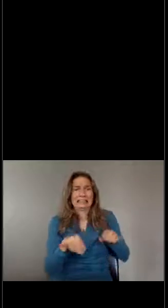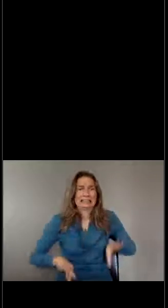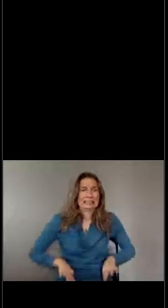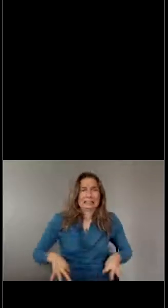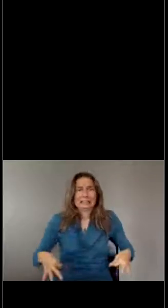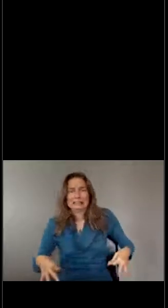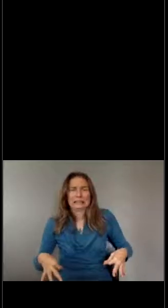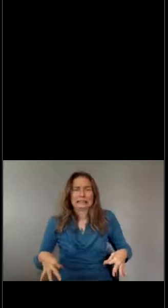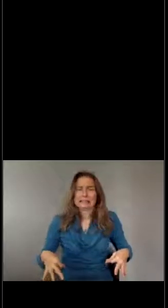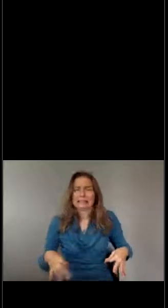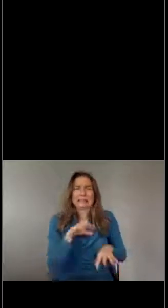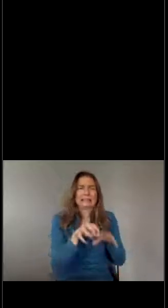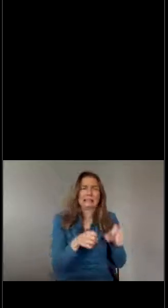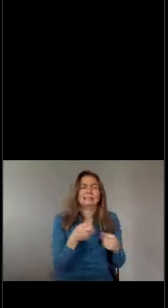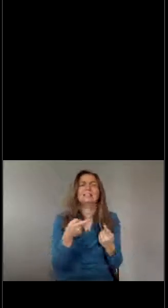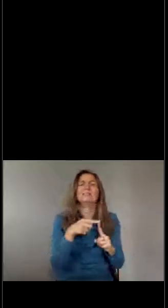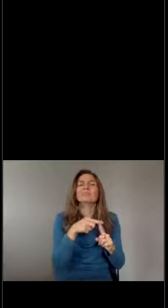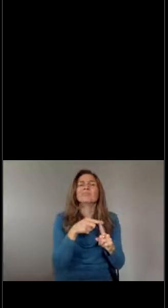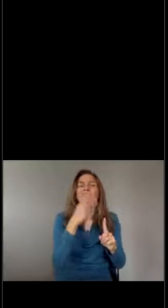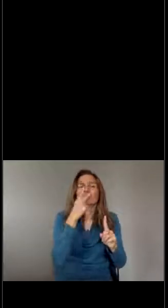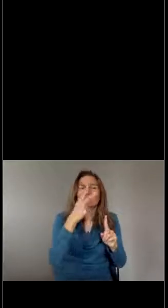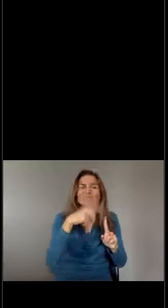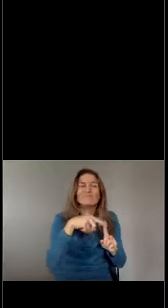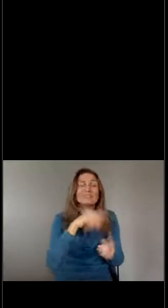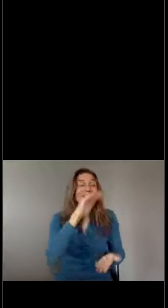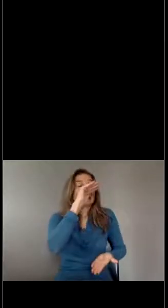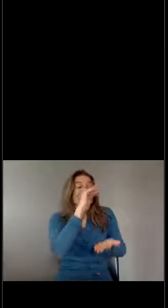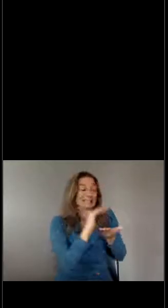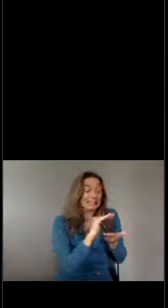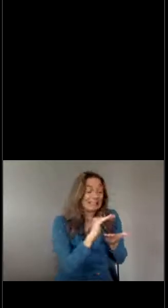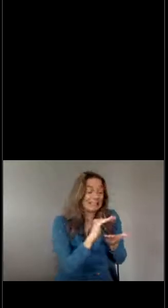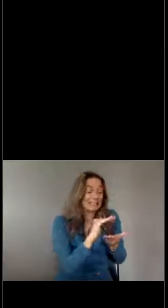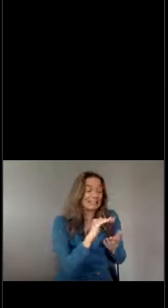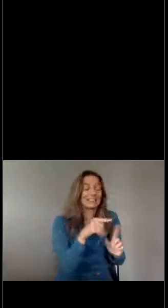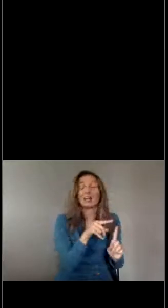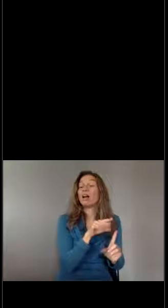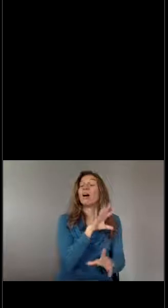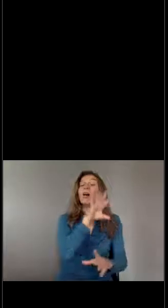And ultimately, decreased participation in education, work and social life.